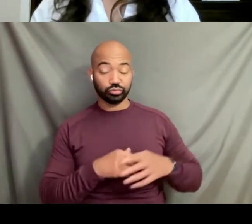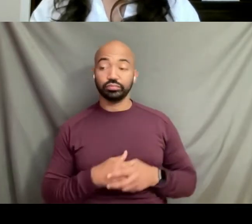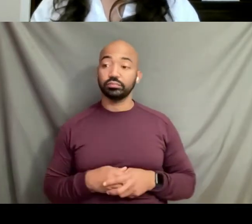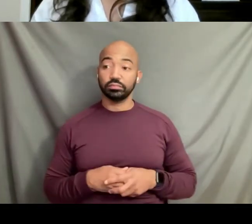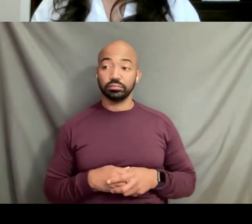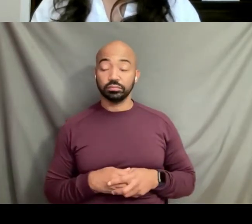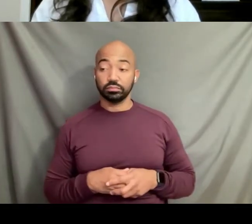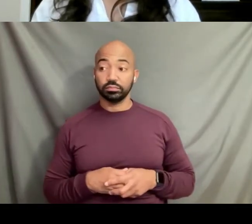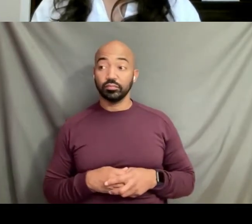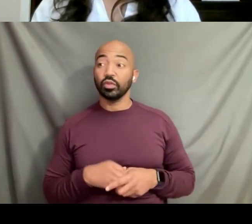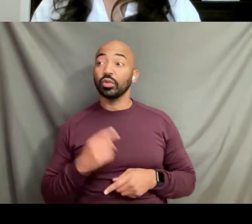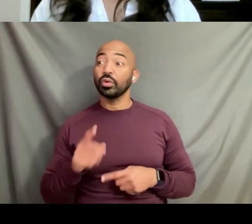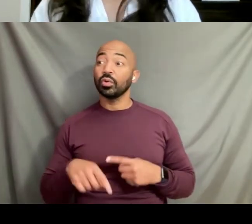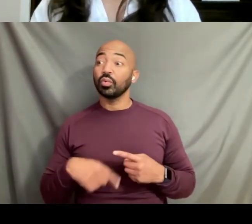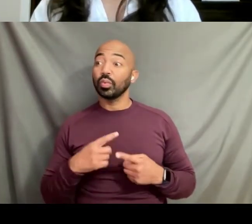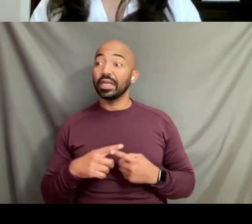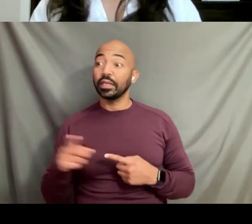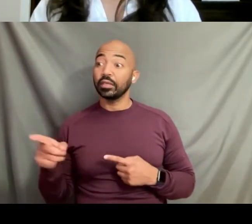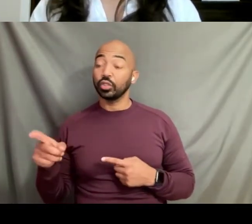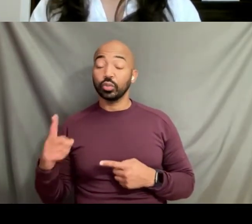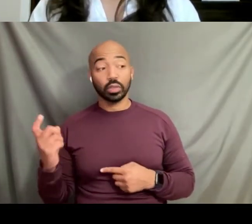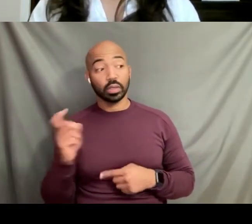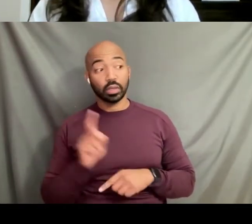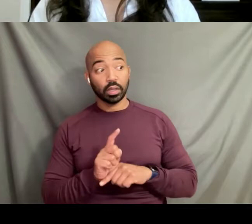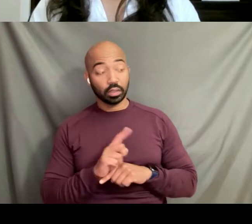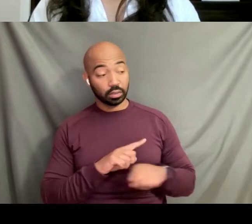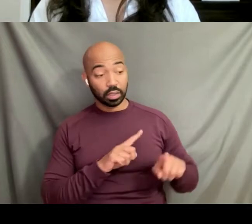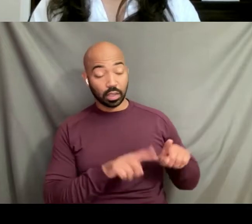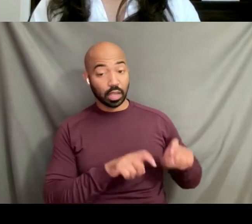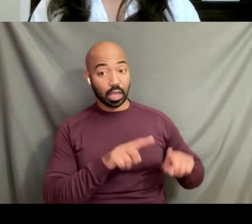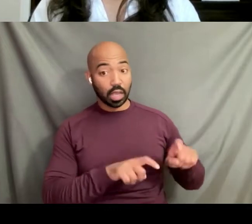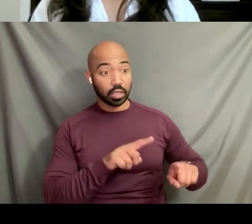I believe you'll get more answers. I am not in that position to give